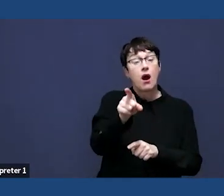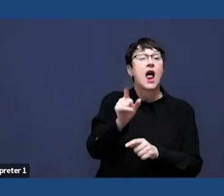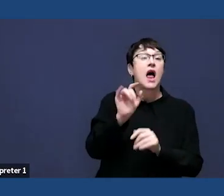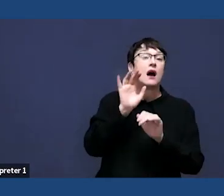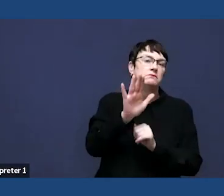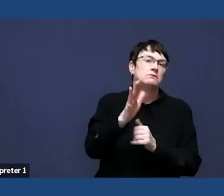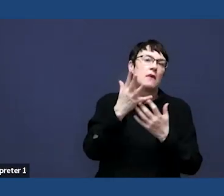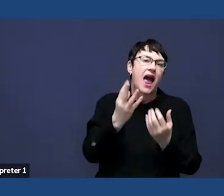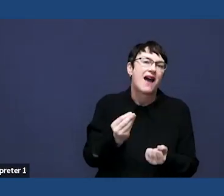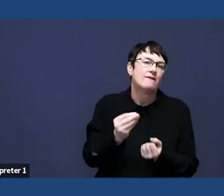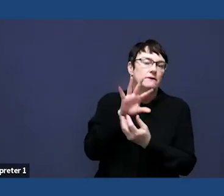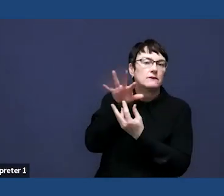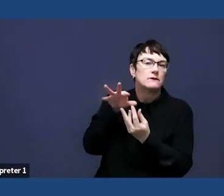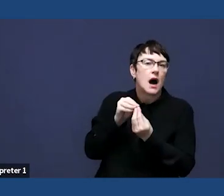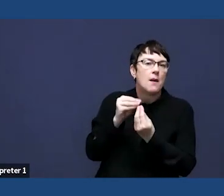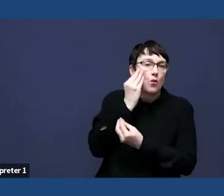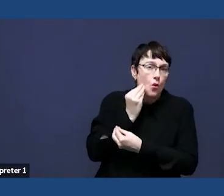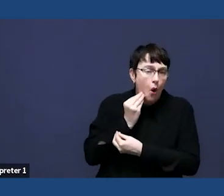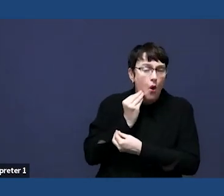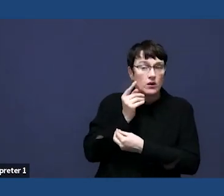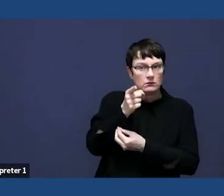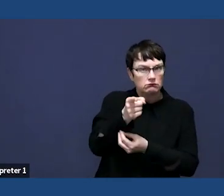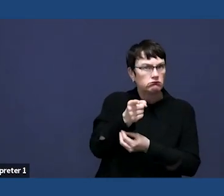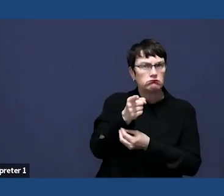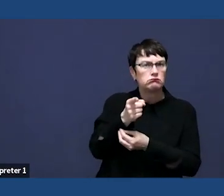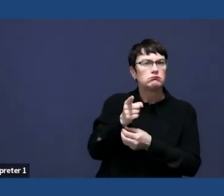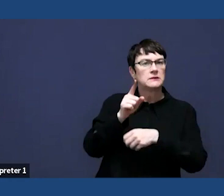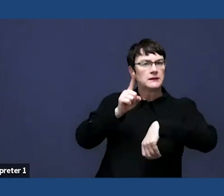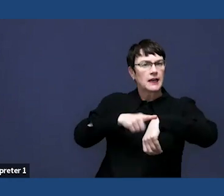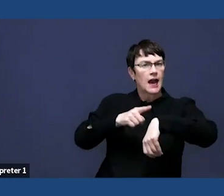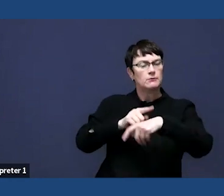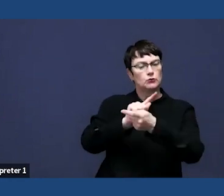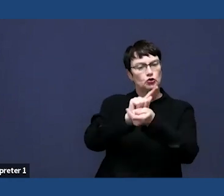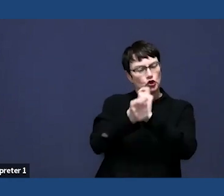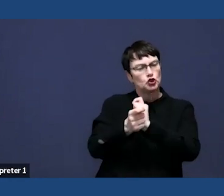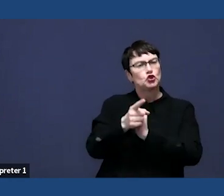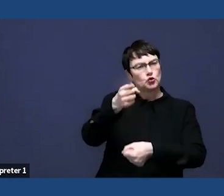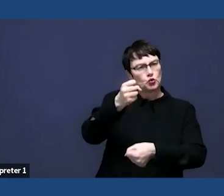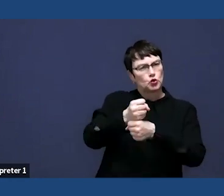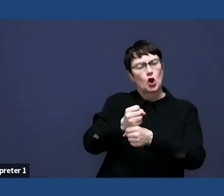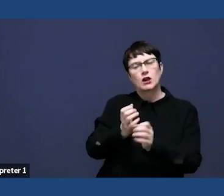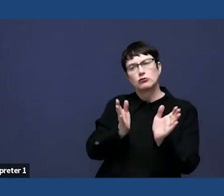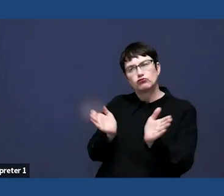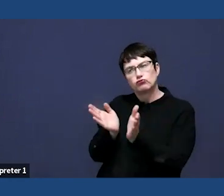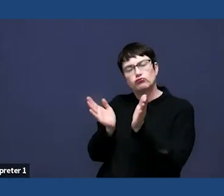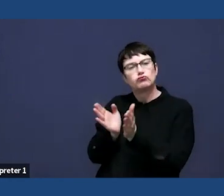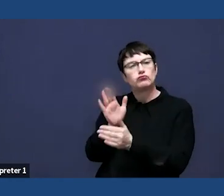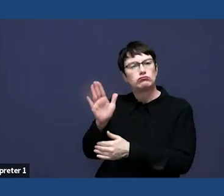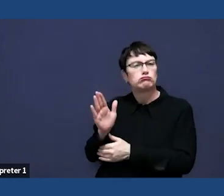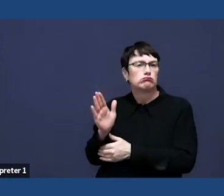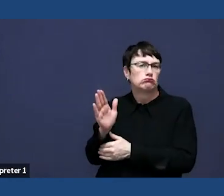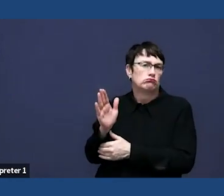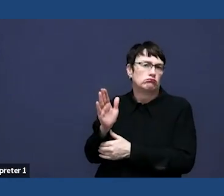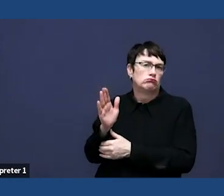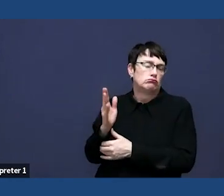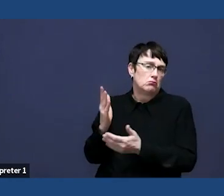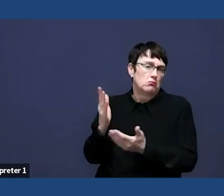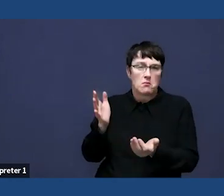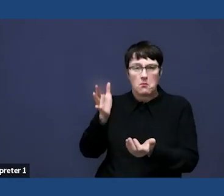they have to spend more time with their parents and sometimes grandparents.